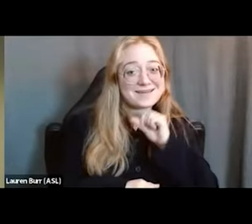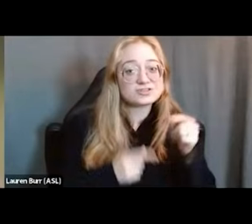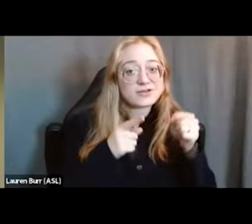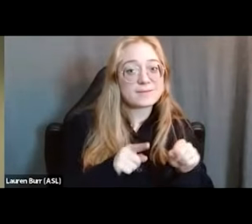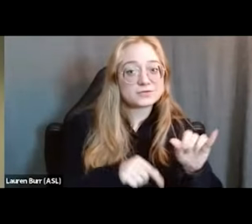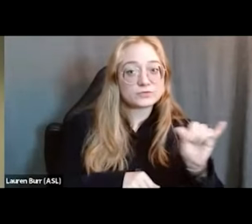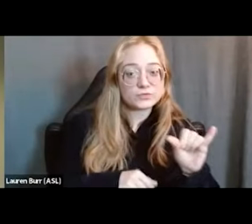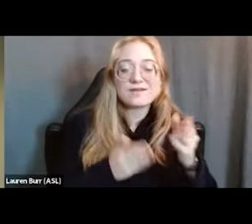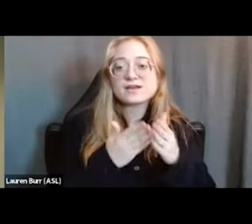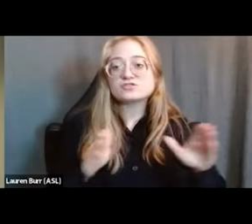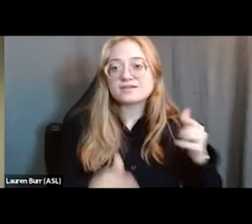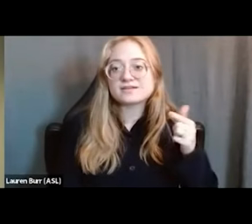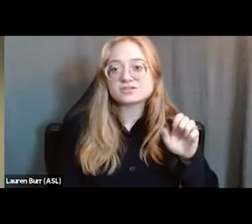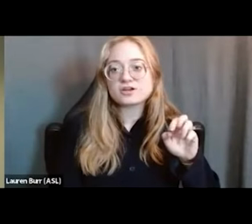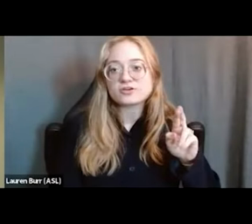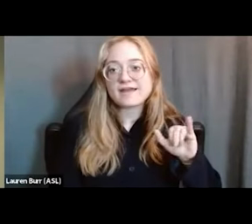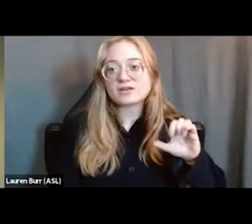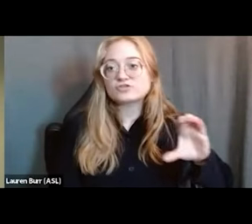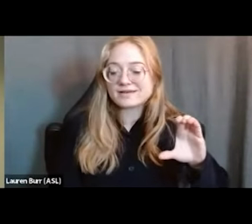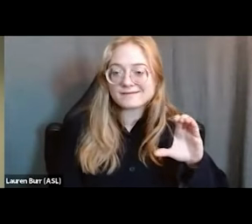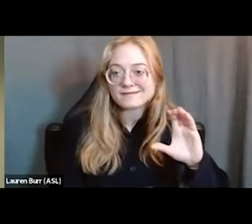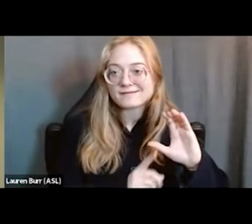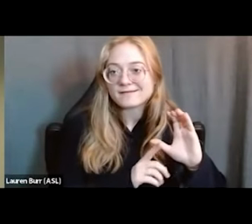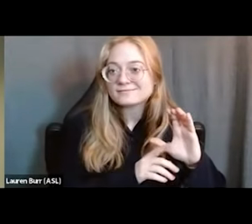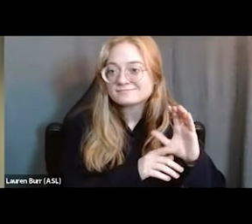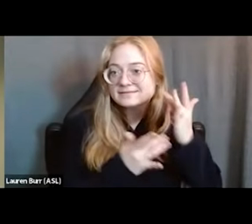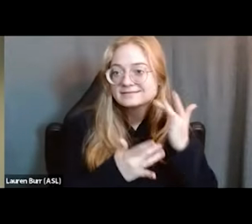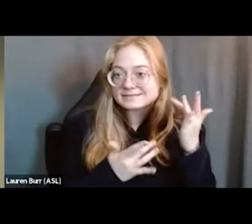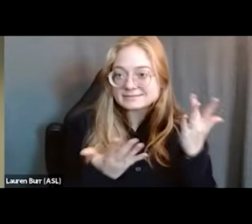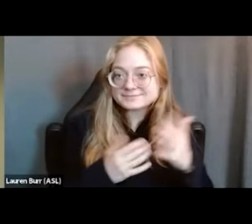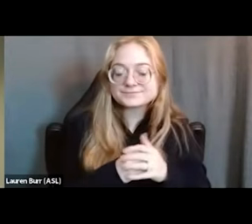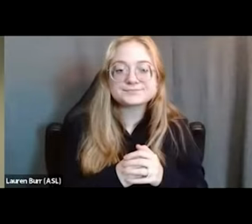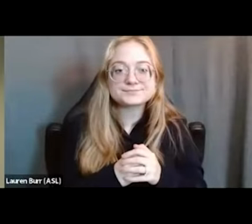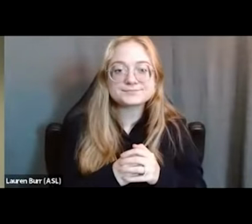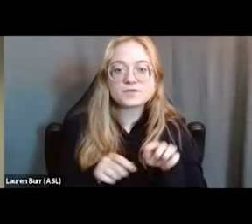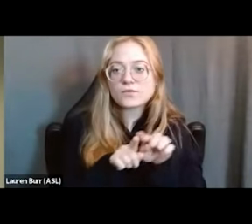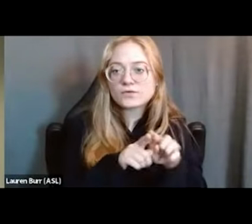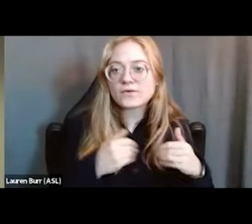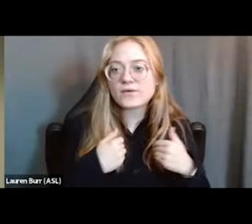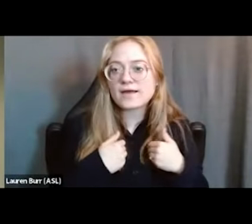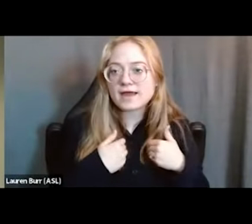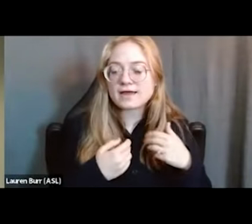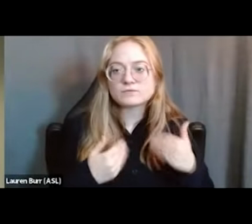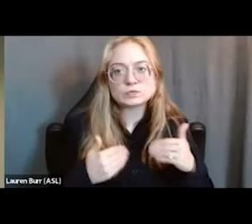general geriatric conditions such as incontinence. And they also face significant mobility limitations.